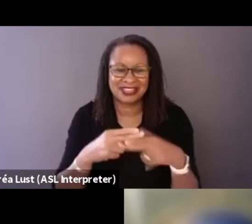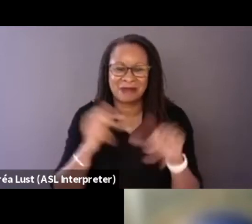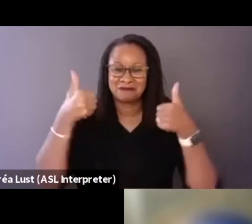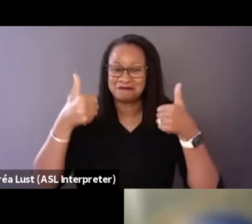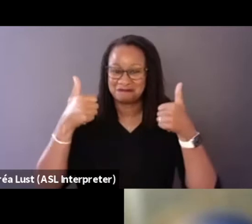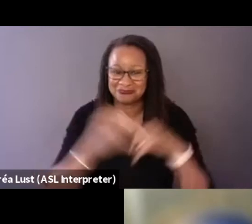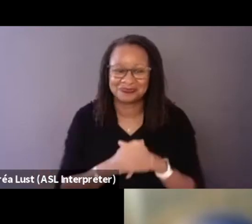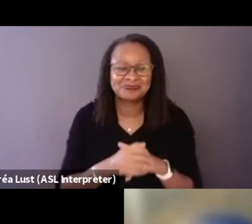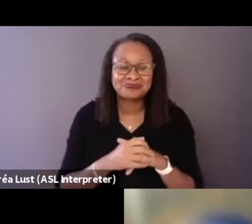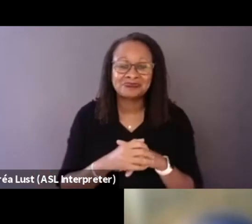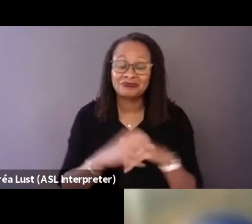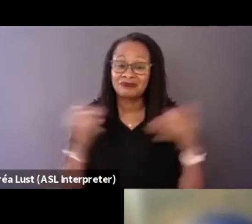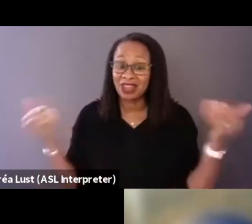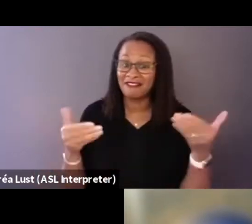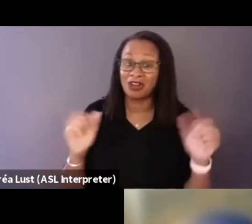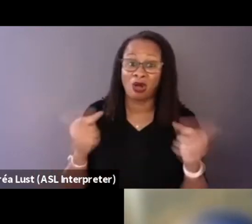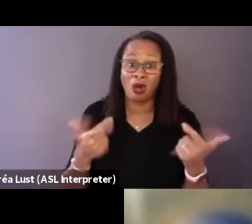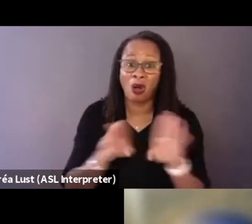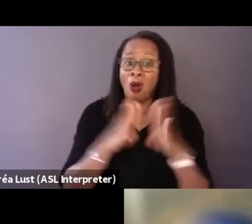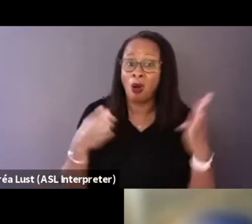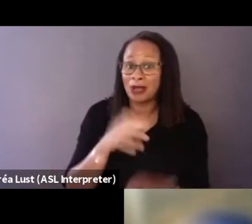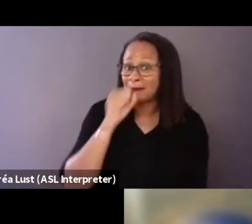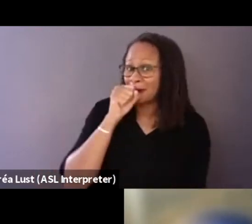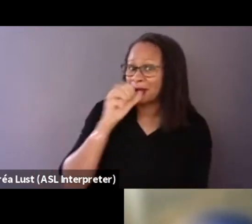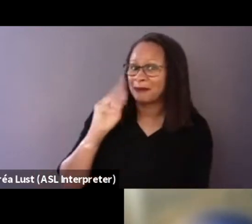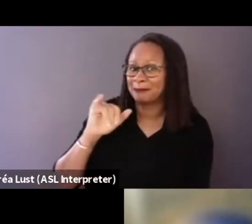I want to invite all three of you to open your mics, I know that might be bad Zoom etiquette,